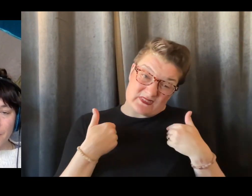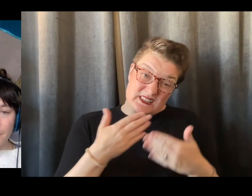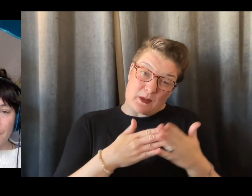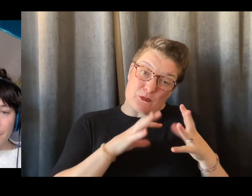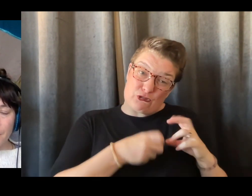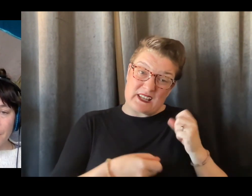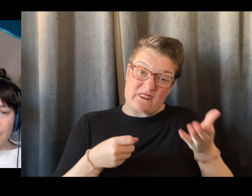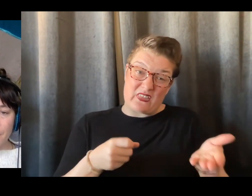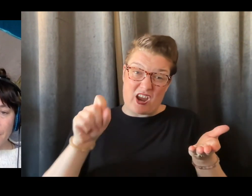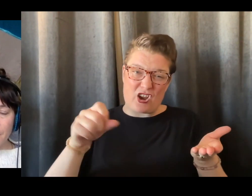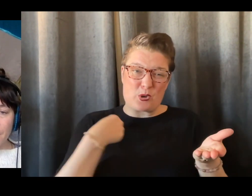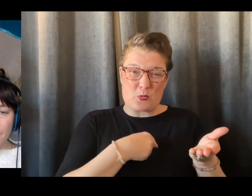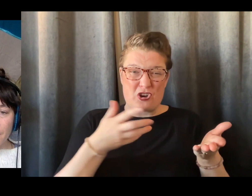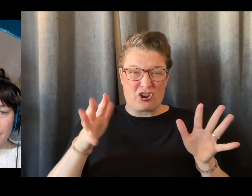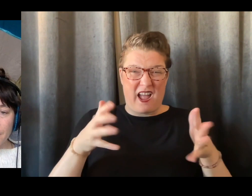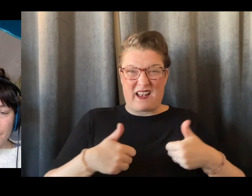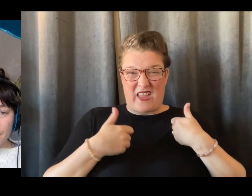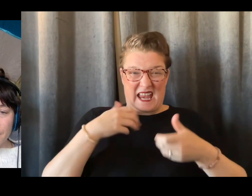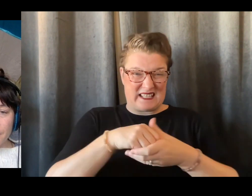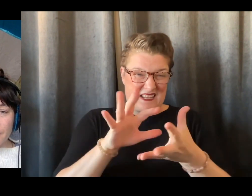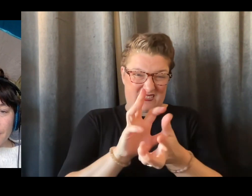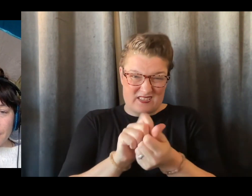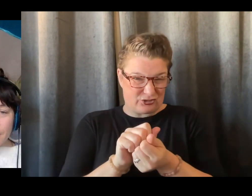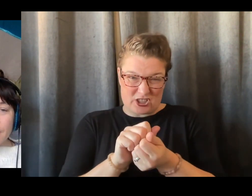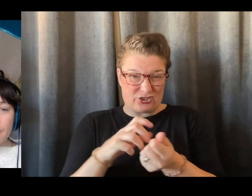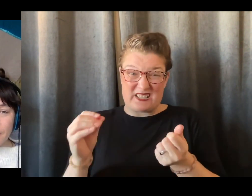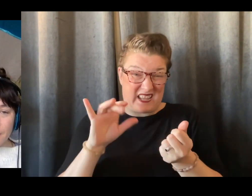And it's pokey and painful and we get to move through it.